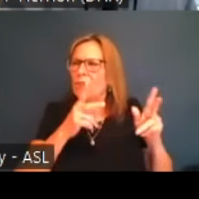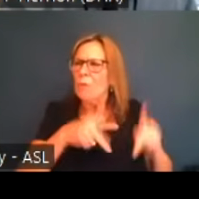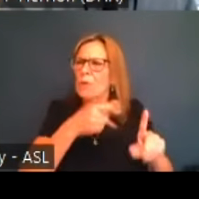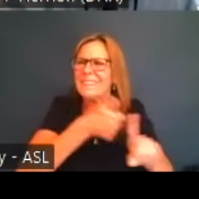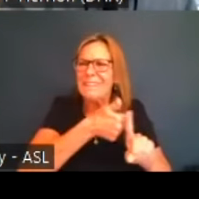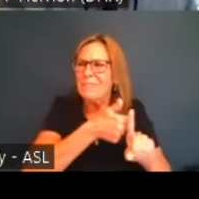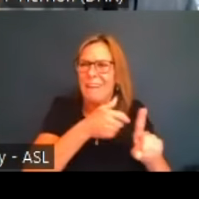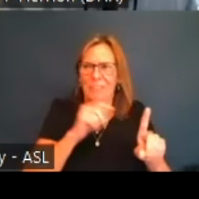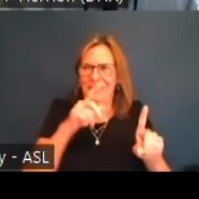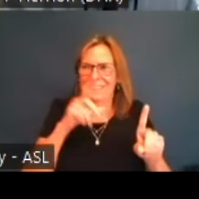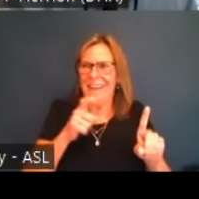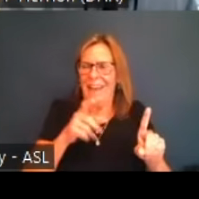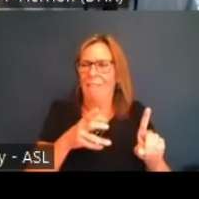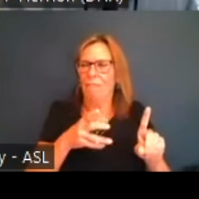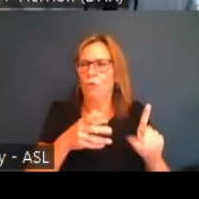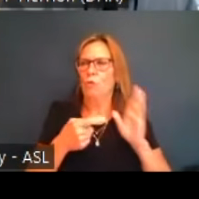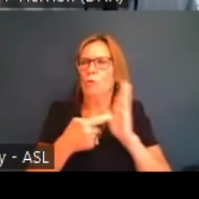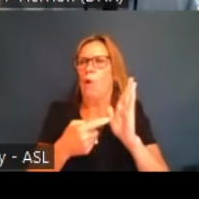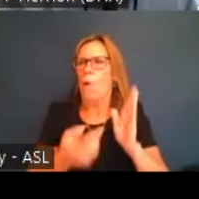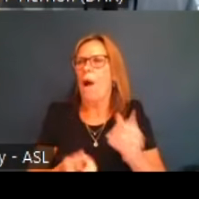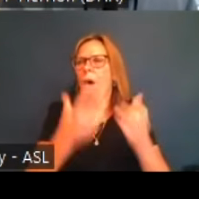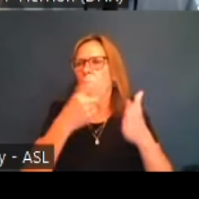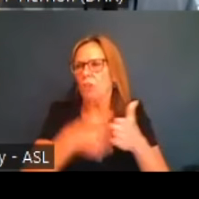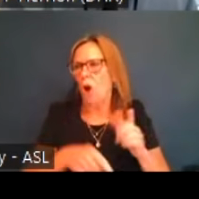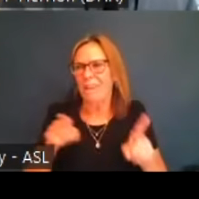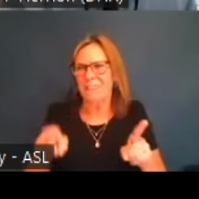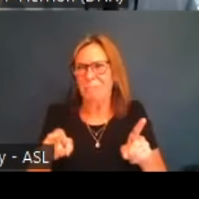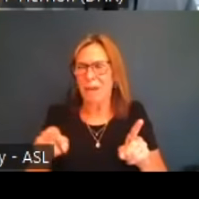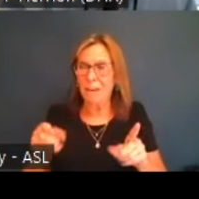research to come up with,